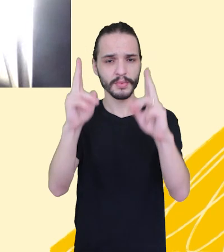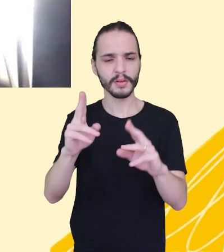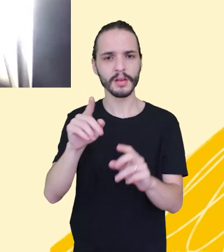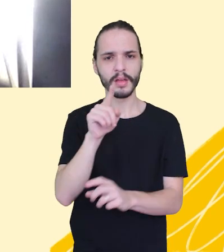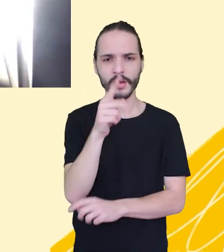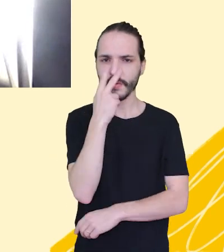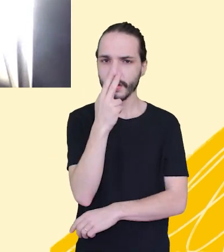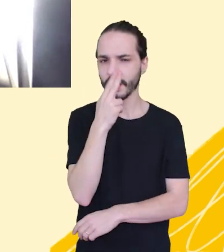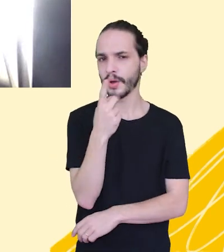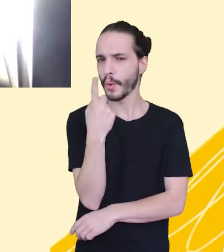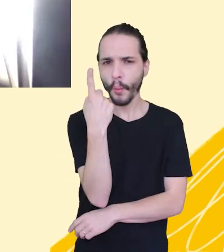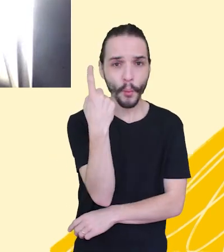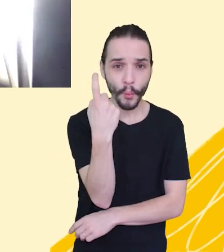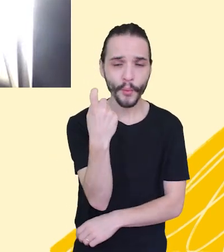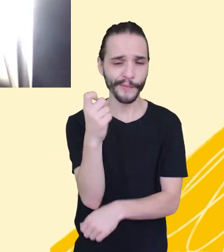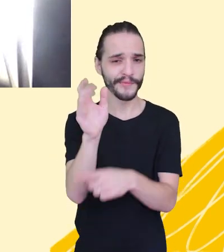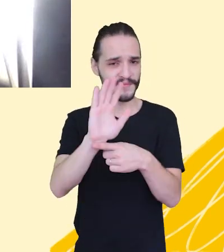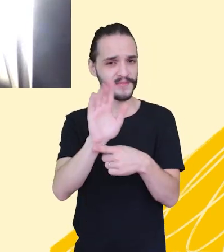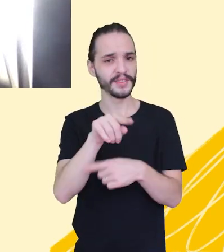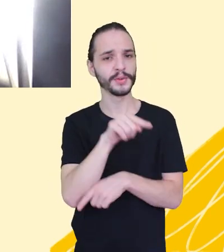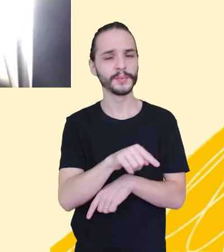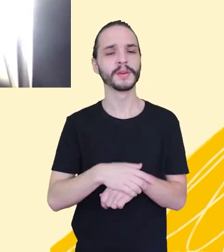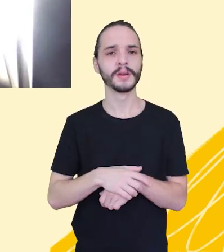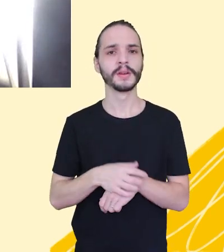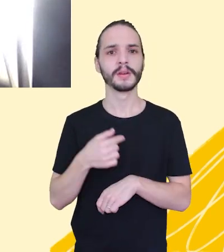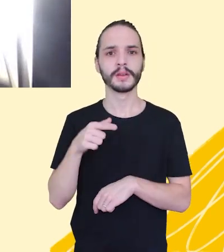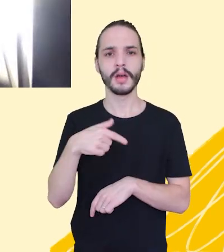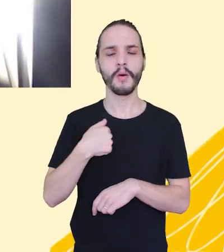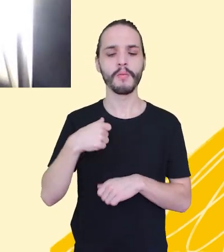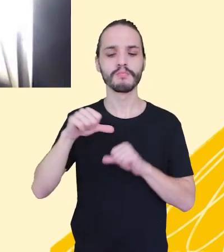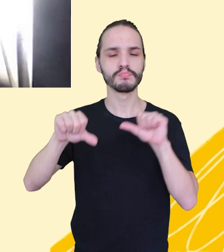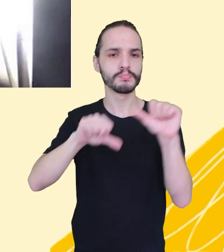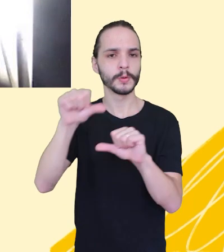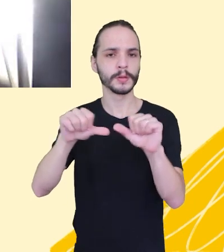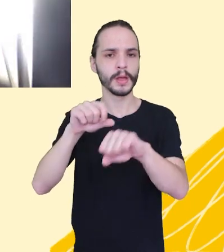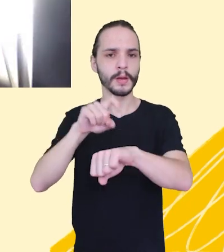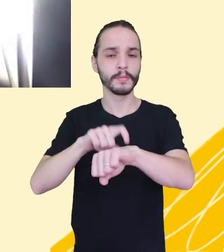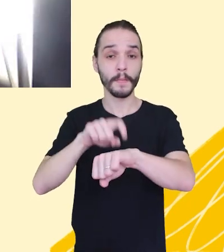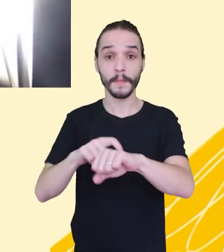that I changed in the editing process. I changed the position.